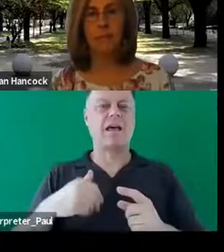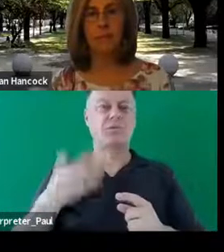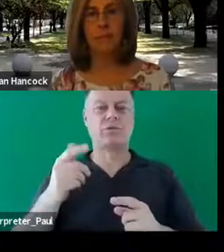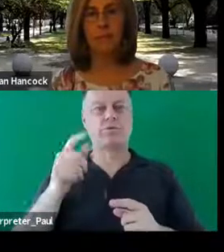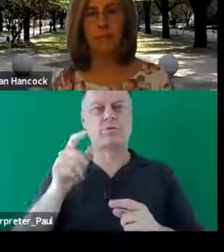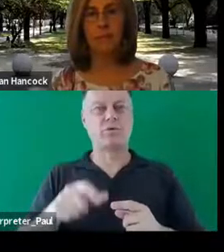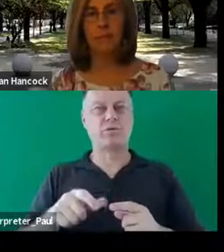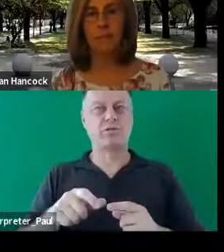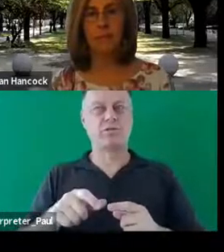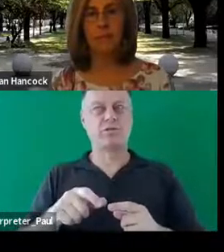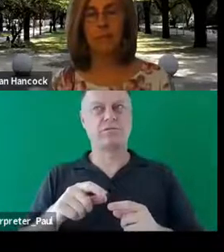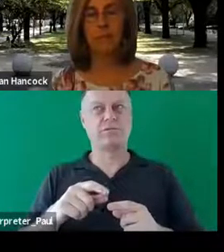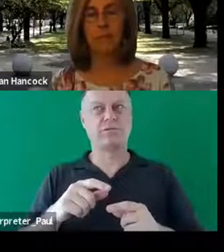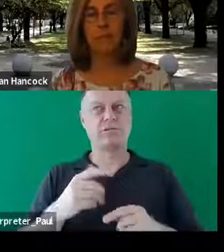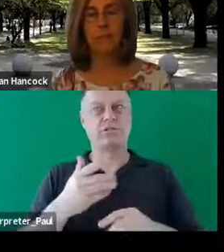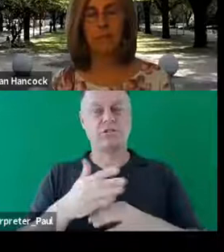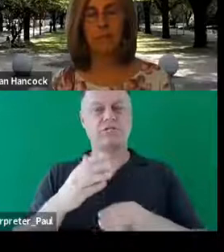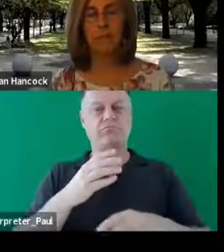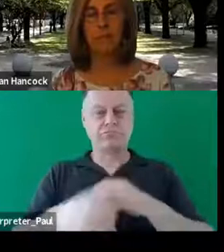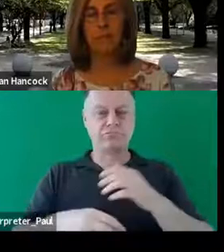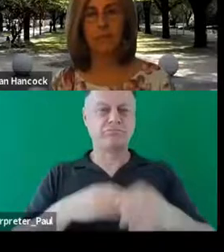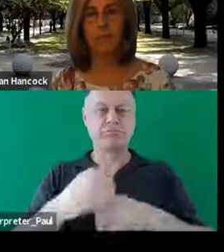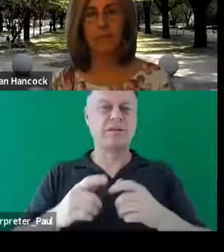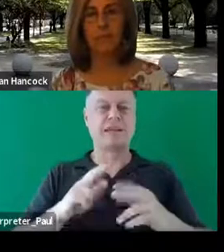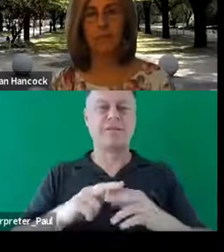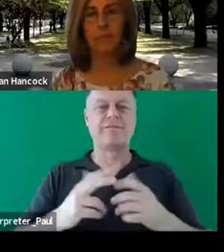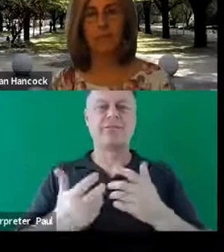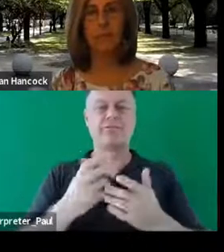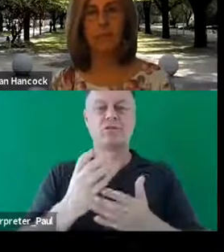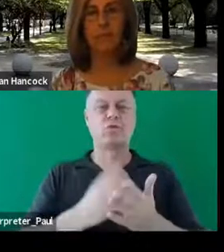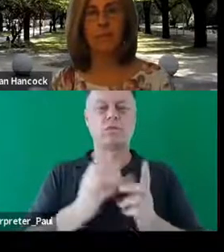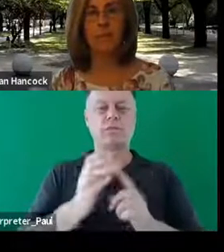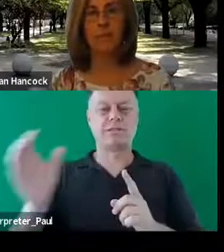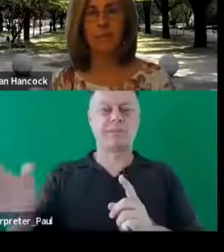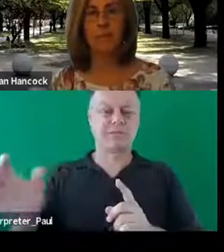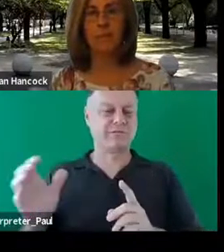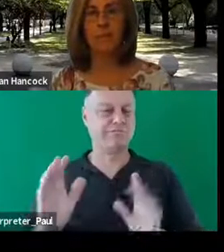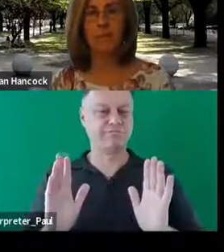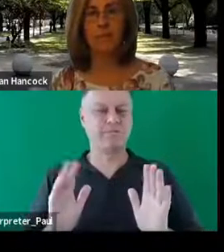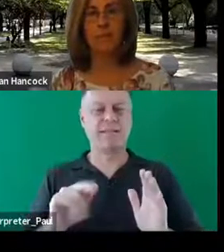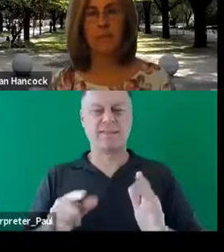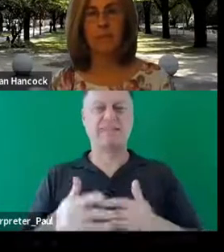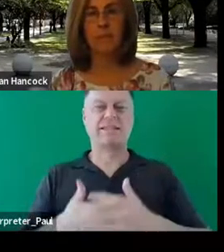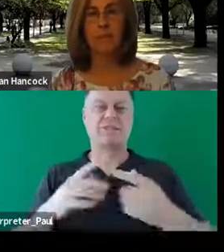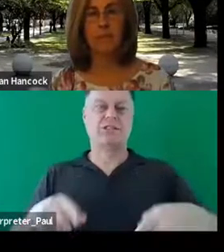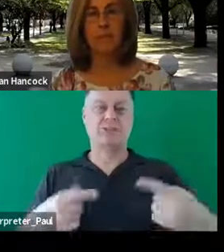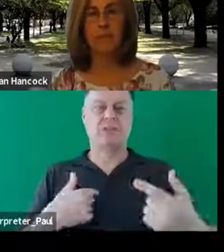placement now. So they were the kind of biggest challenges we faced in our first,